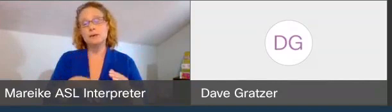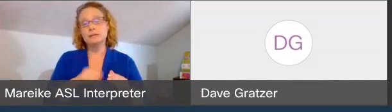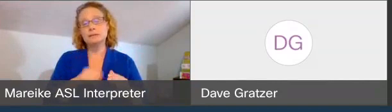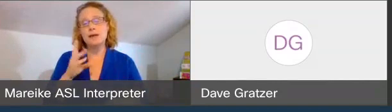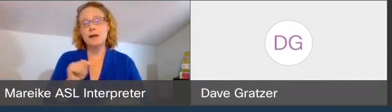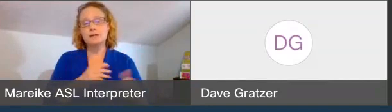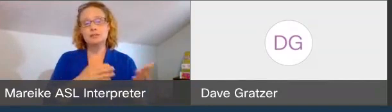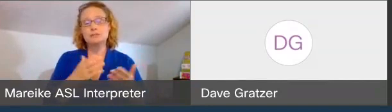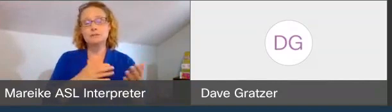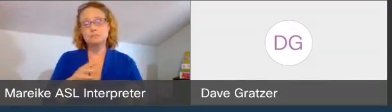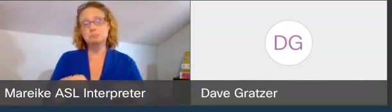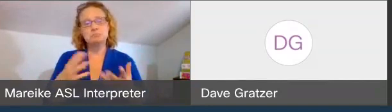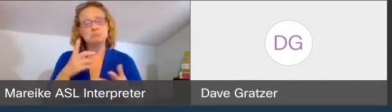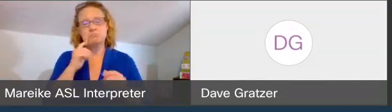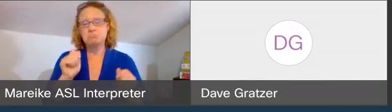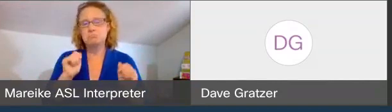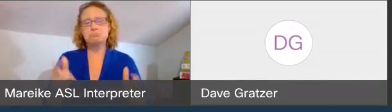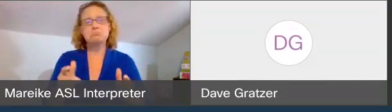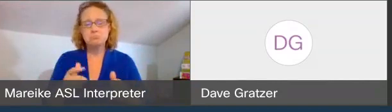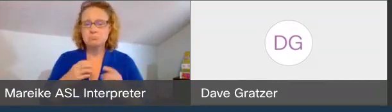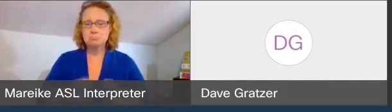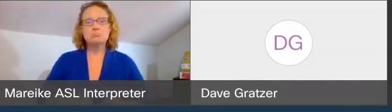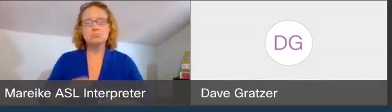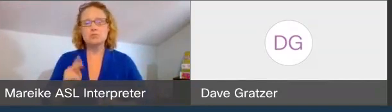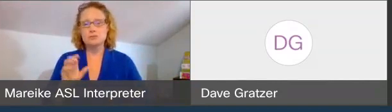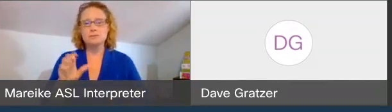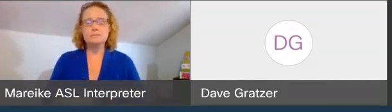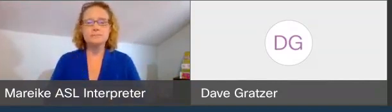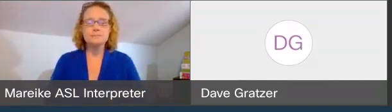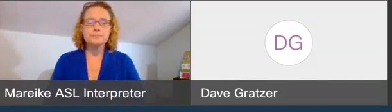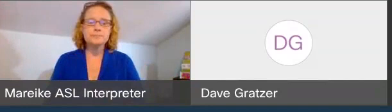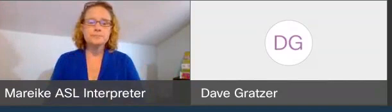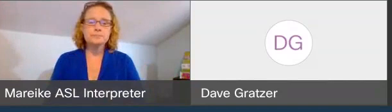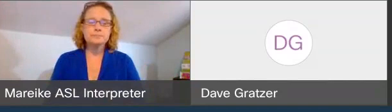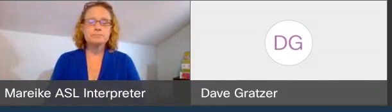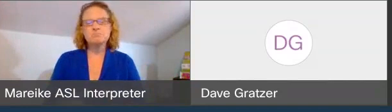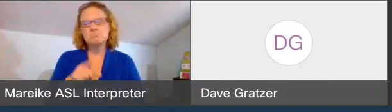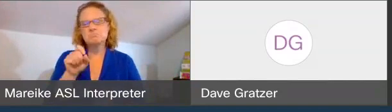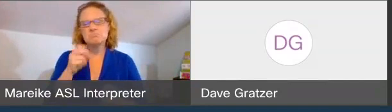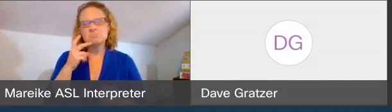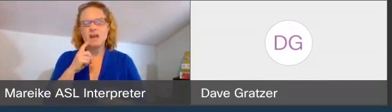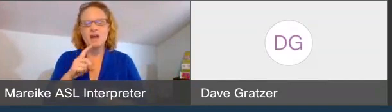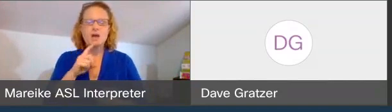are provided to every our client in New York. So as you can see, I won't go through them all, but